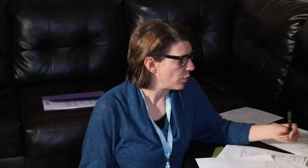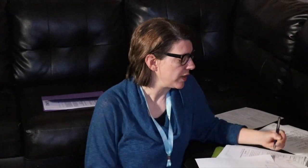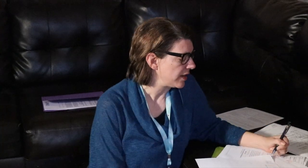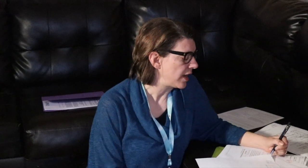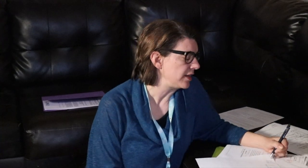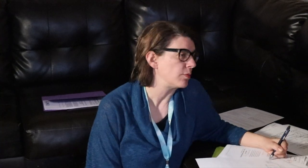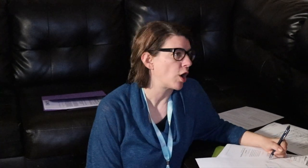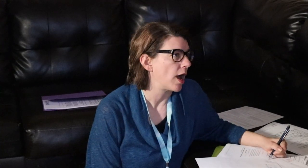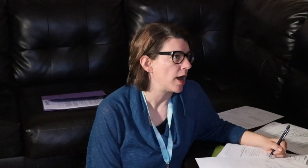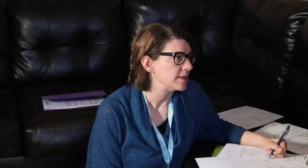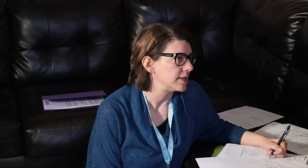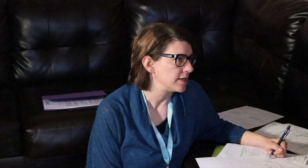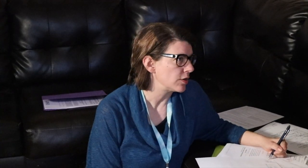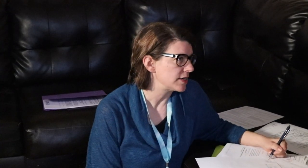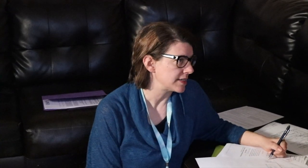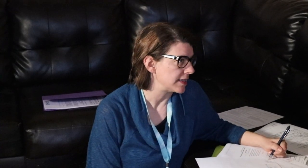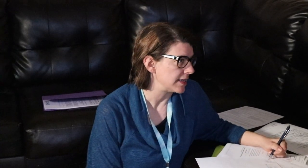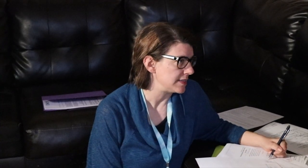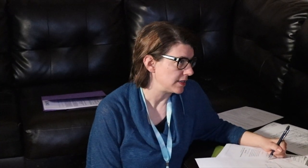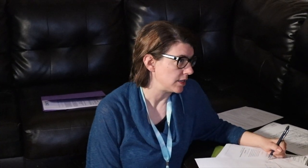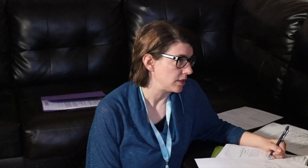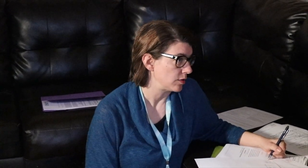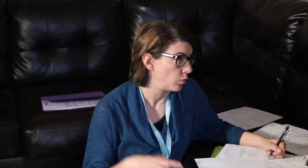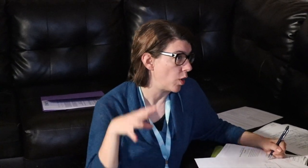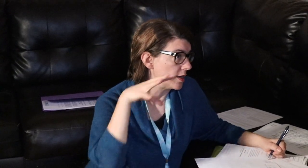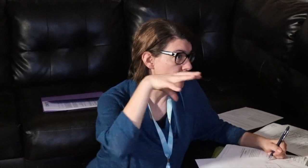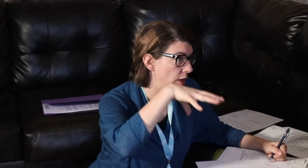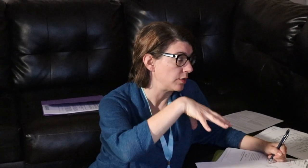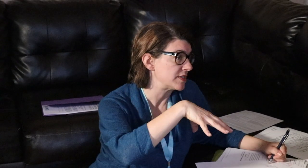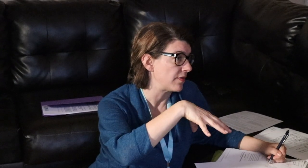So, when he had the MRIs the hearing test that that they did while he was having the MRI